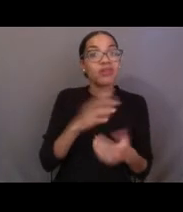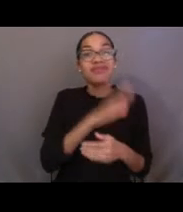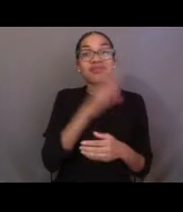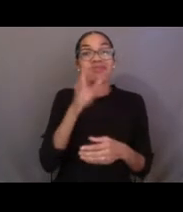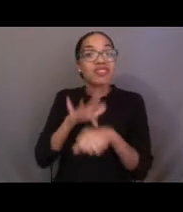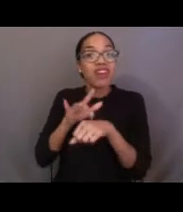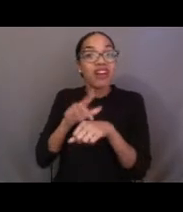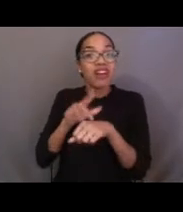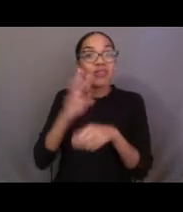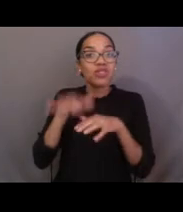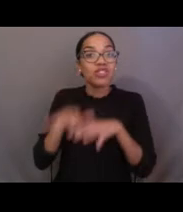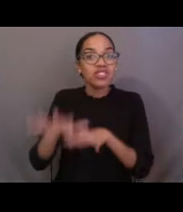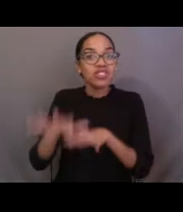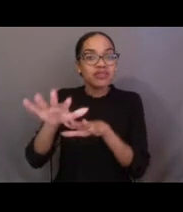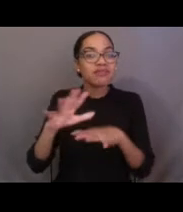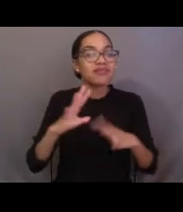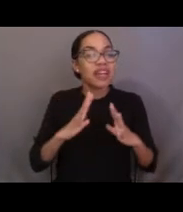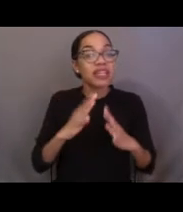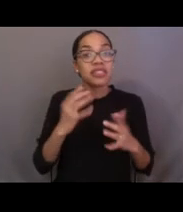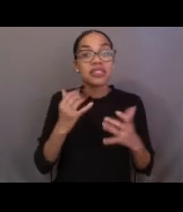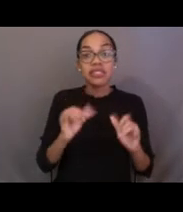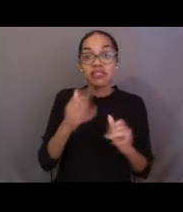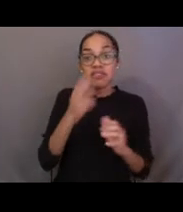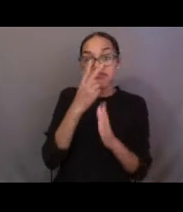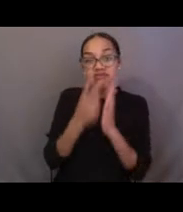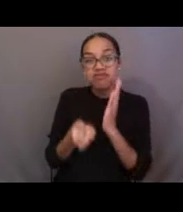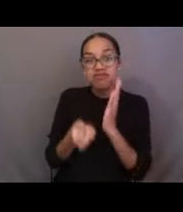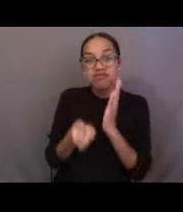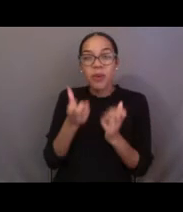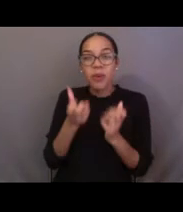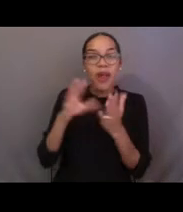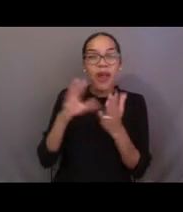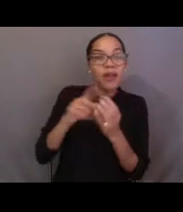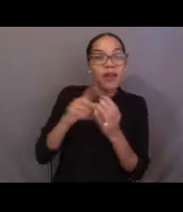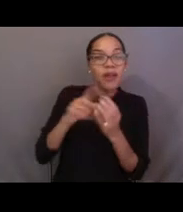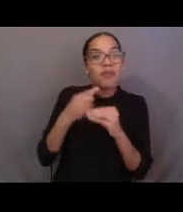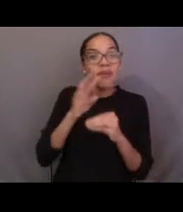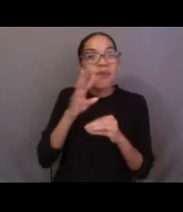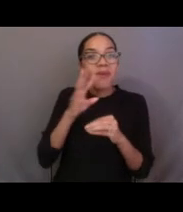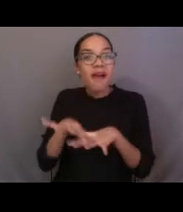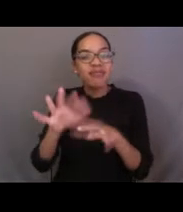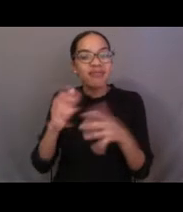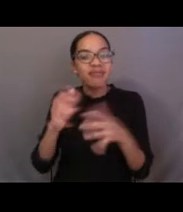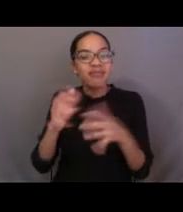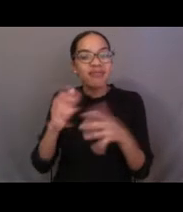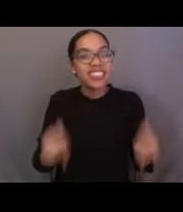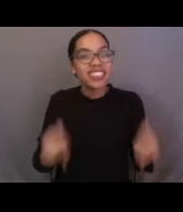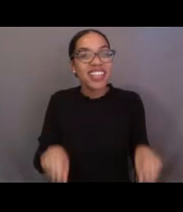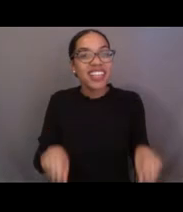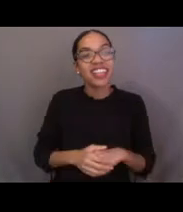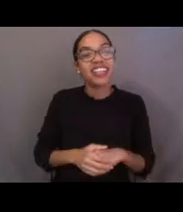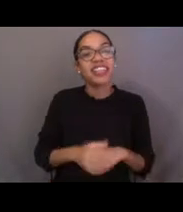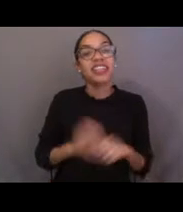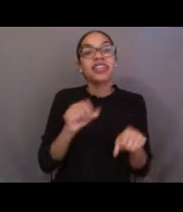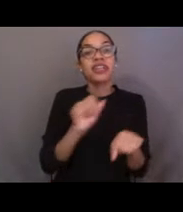if you're interested in in studying the ocean, you can still do that. You can get a job working as a Marine scientist